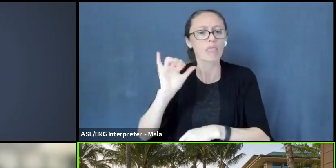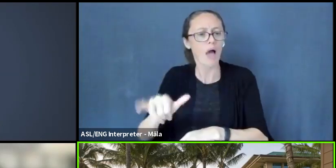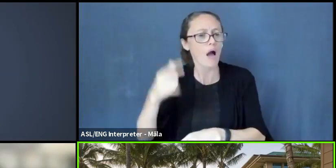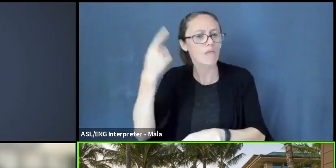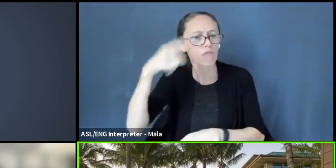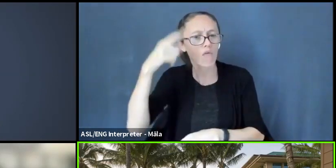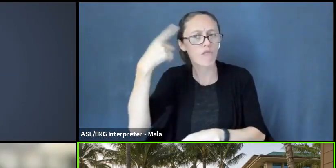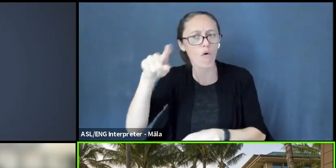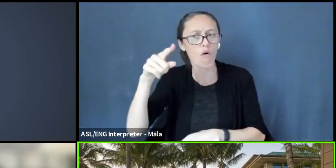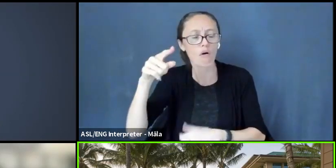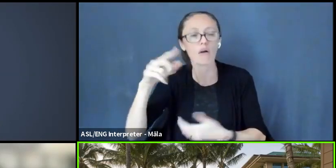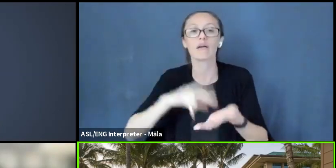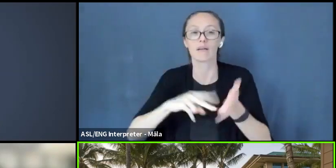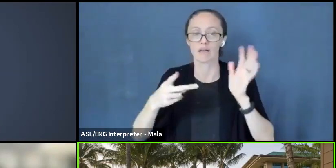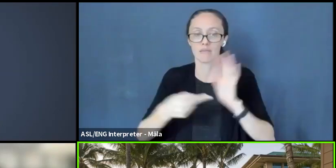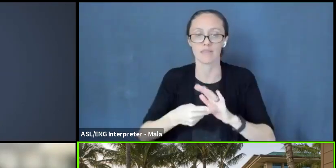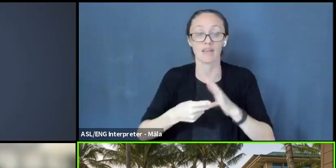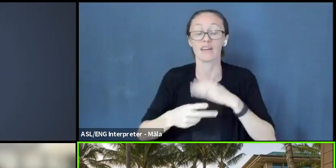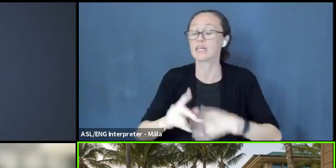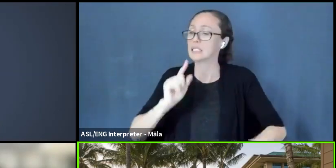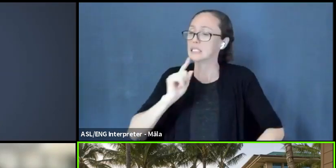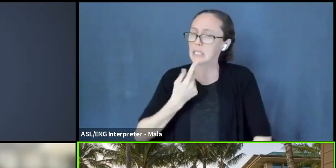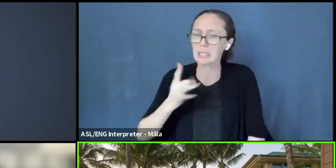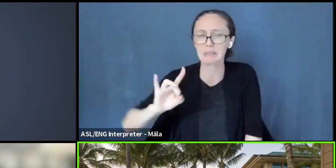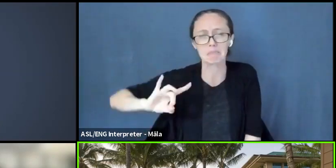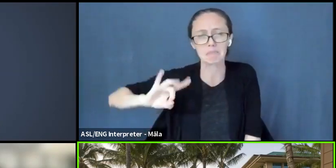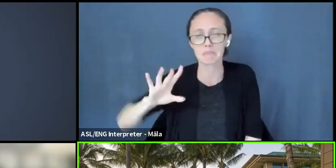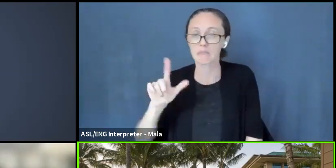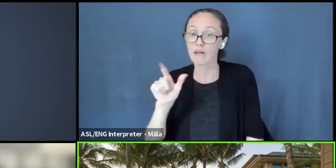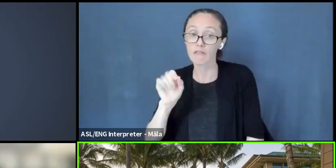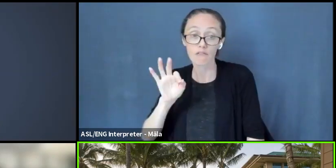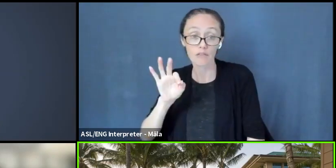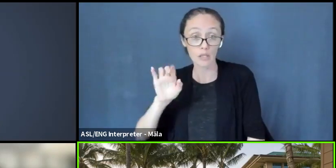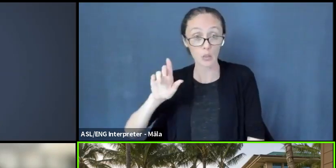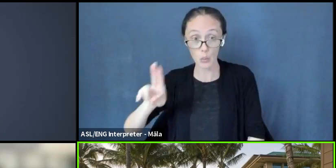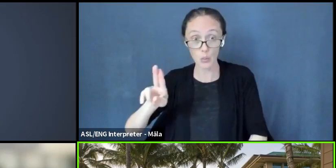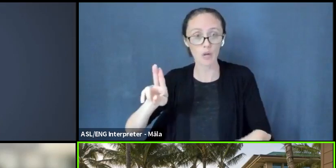can cause hospitalizations. Or ending up on the breathing machine or death.